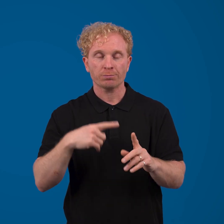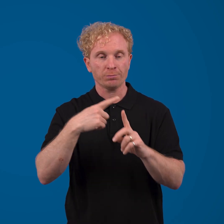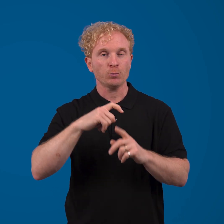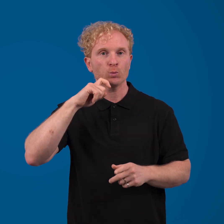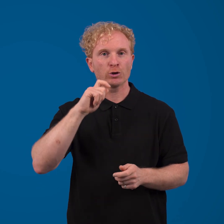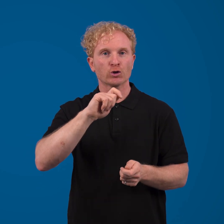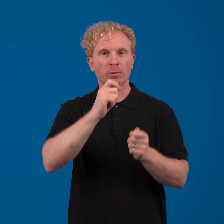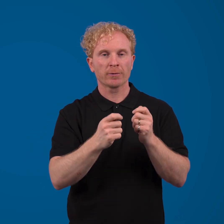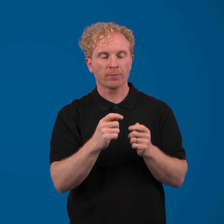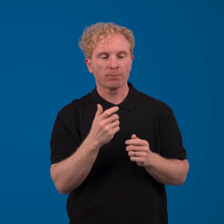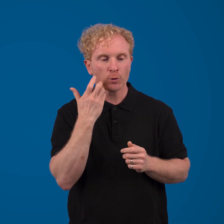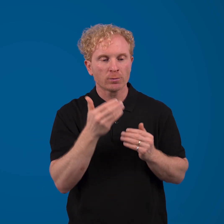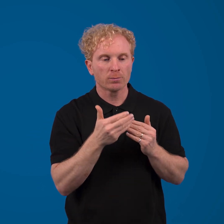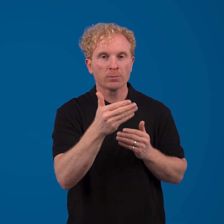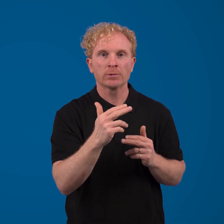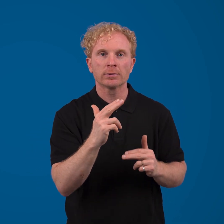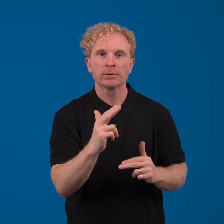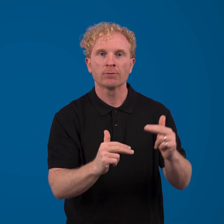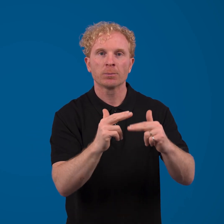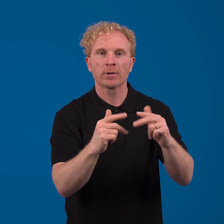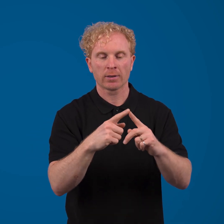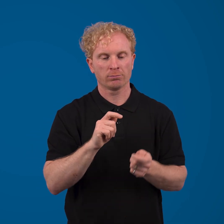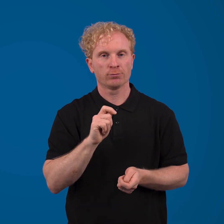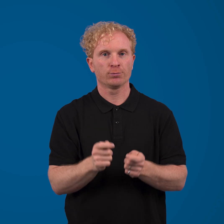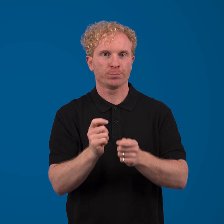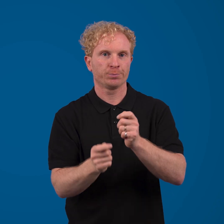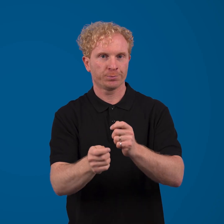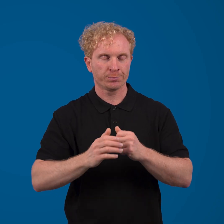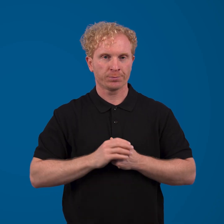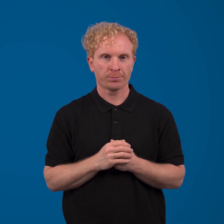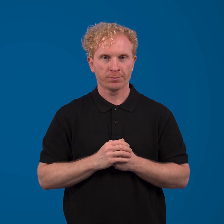and will shape development and implementation of reforms.